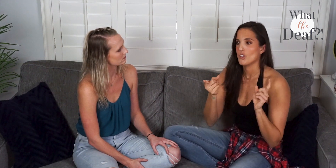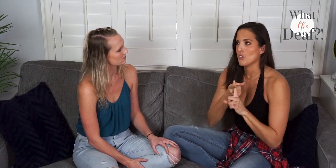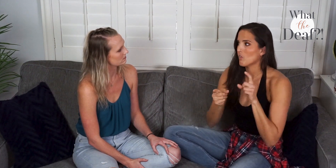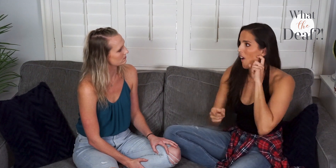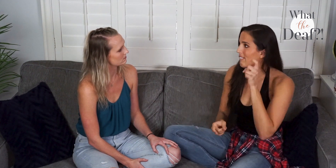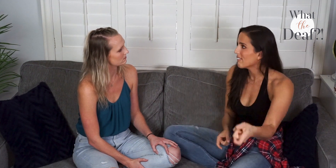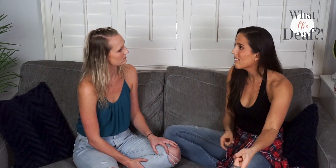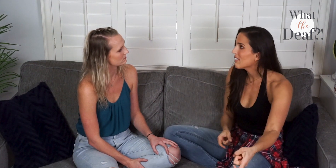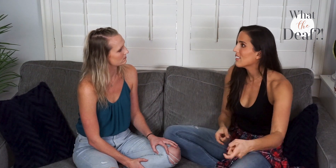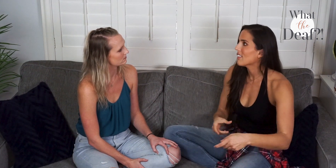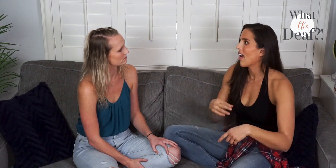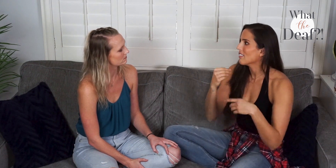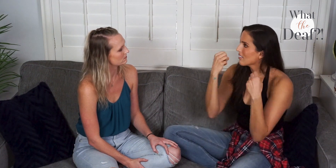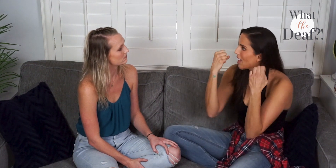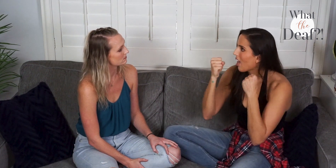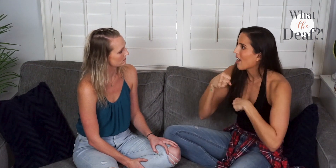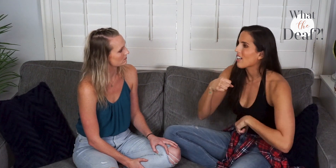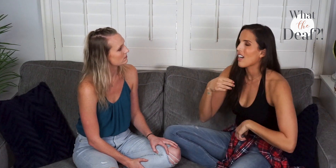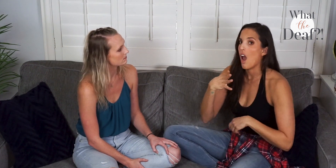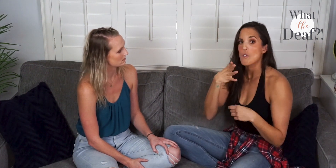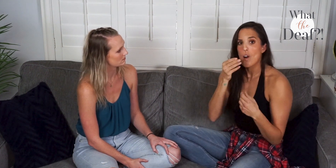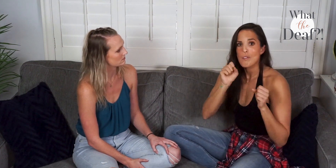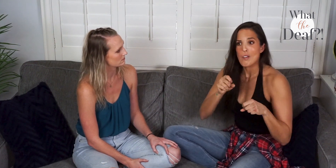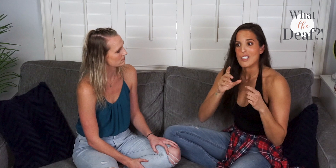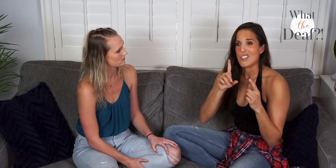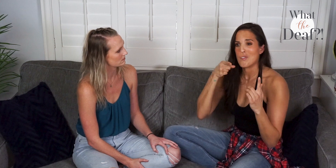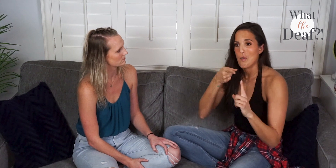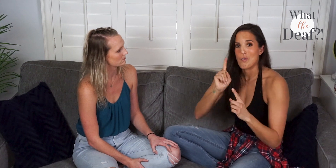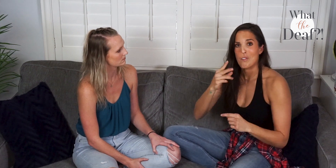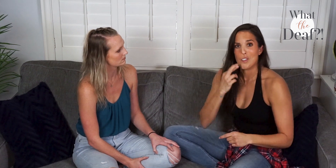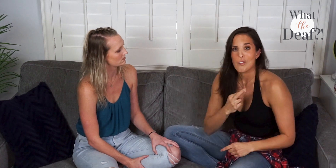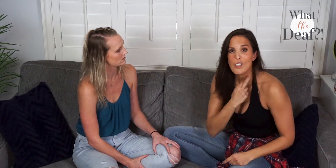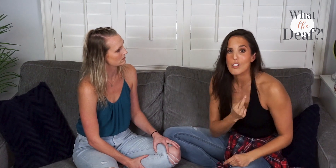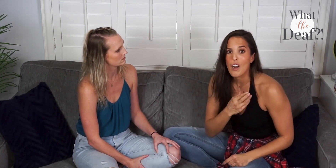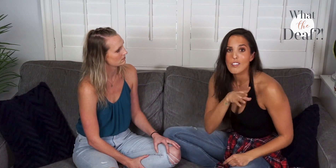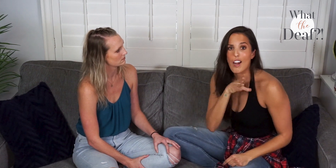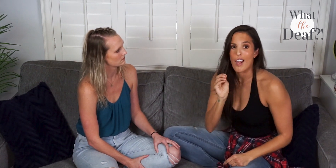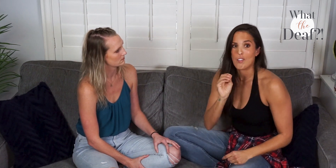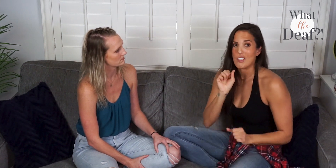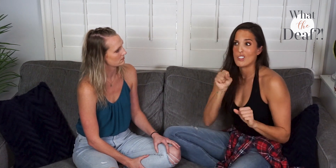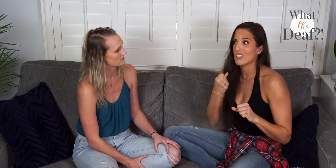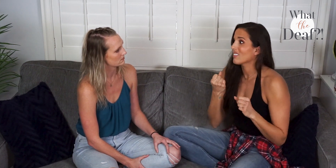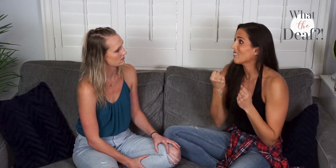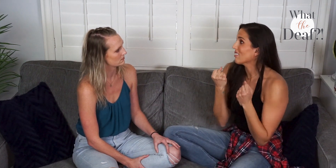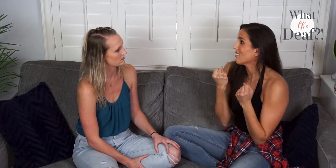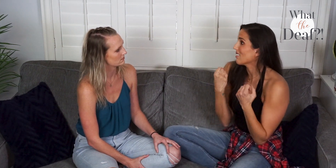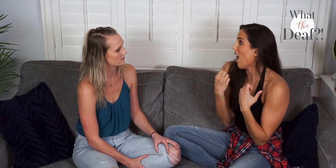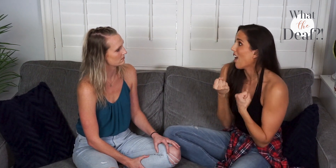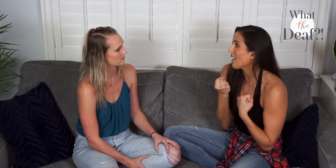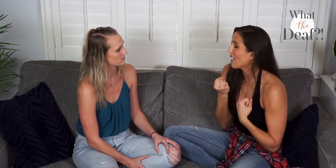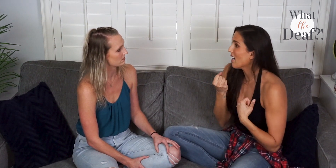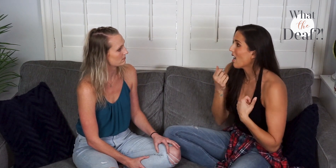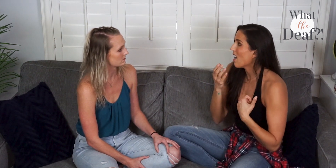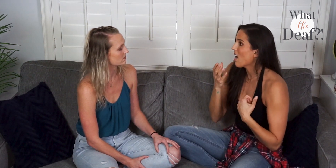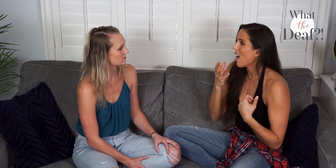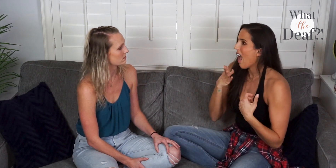to take off your hearing aid and sign. I want to get to the point where we can go to a restaurant and I can just sign with you, Sarah."